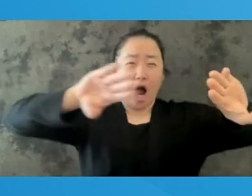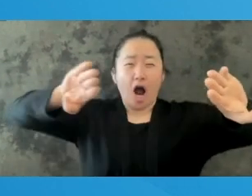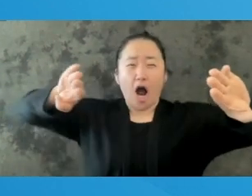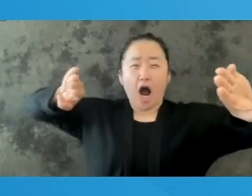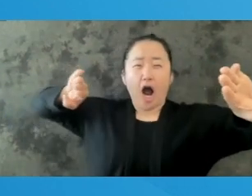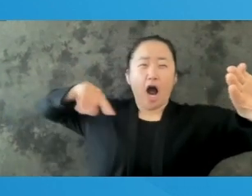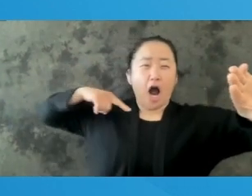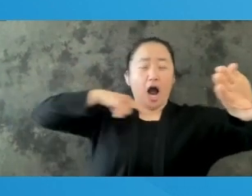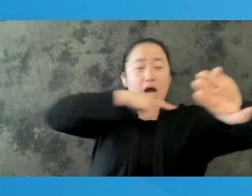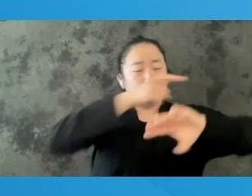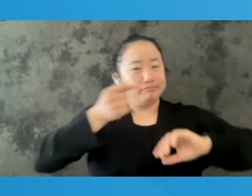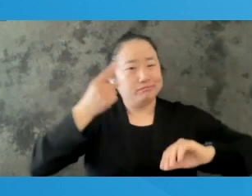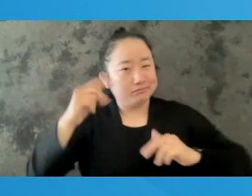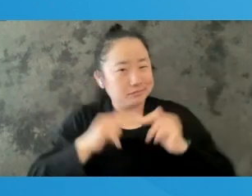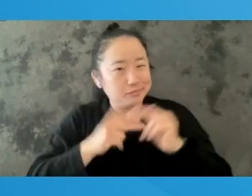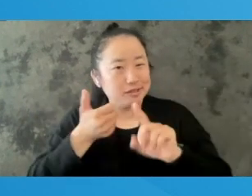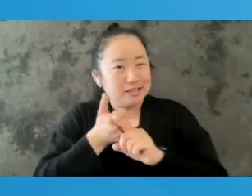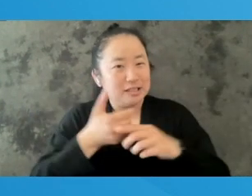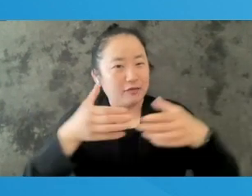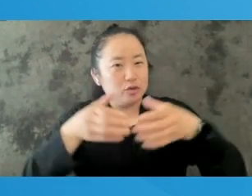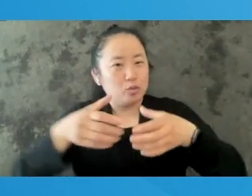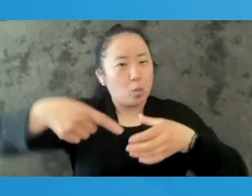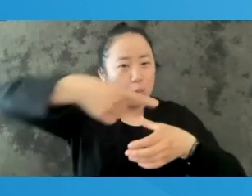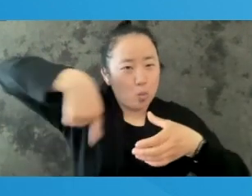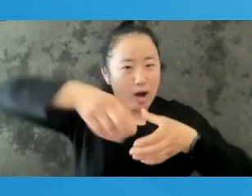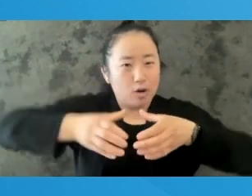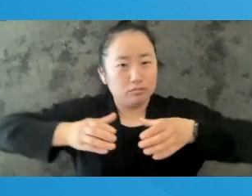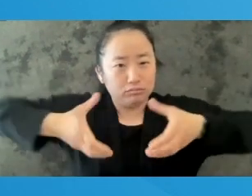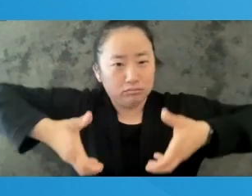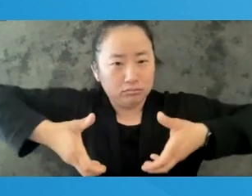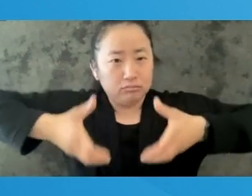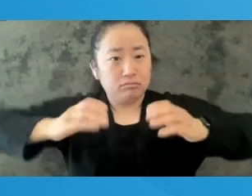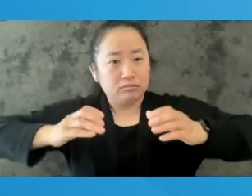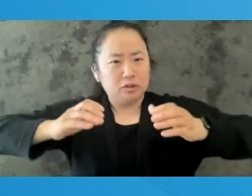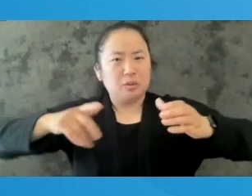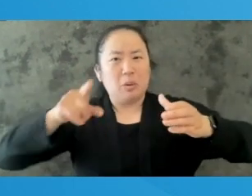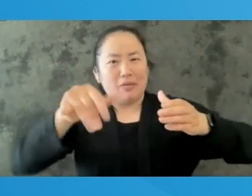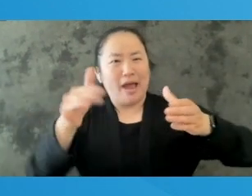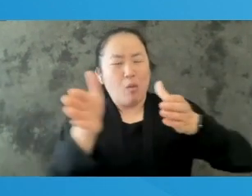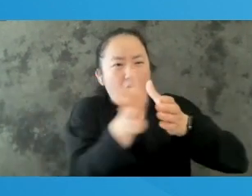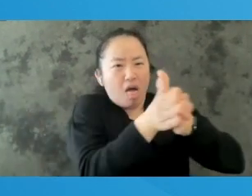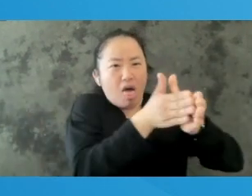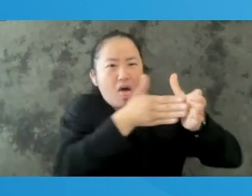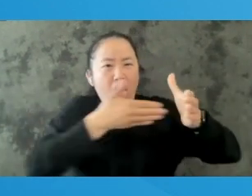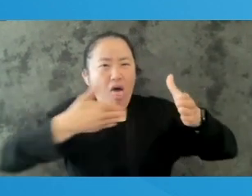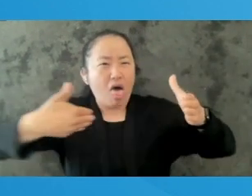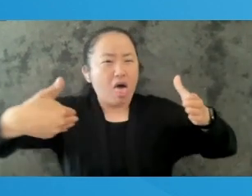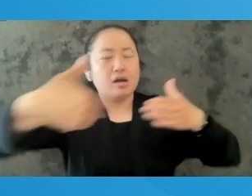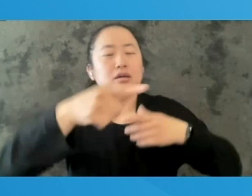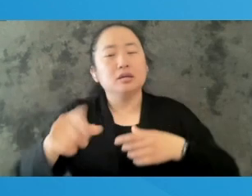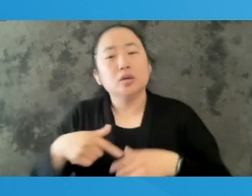It's a very unique space. And this work is by artist Mark Bradford.